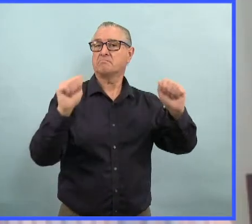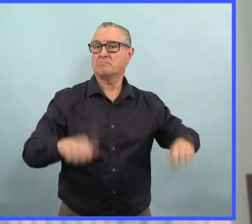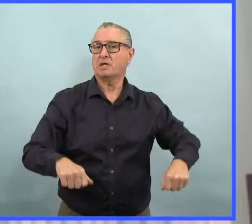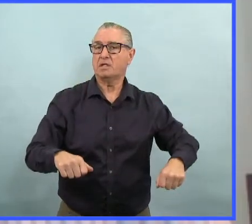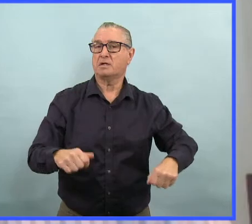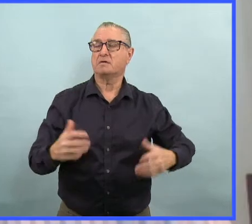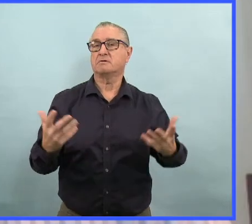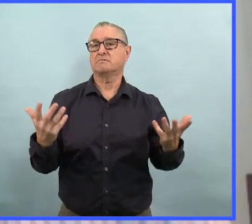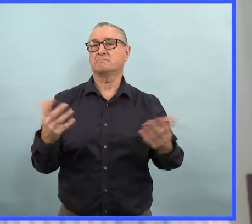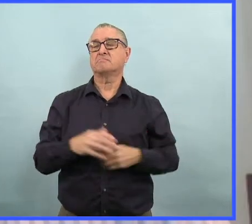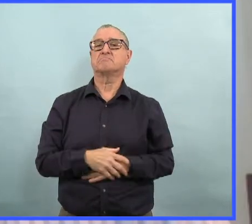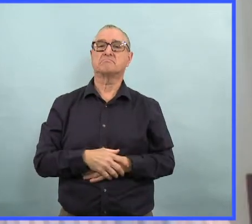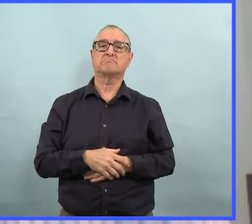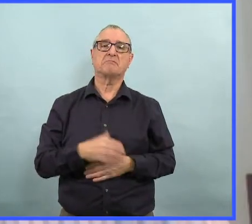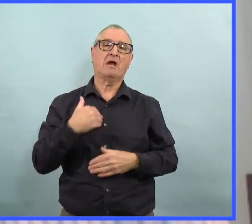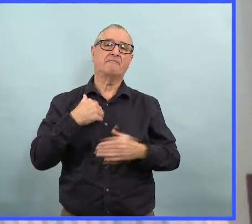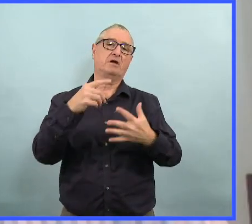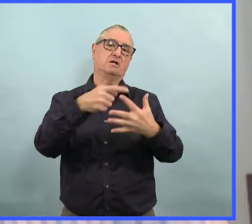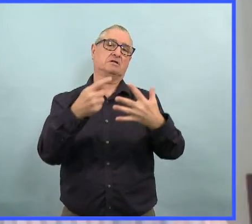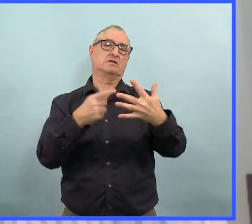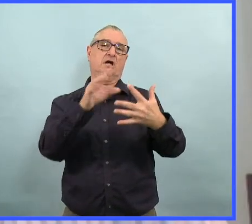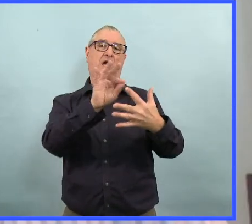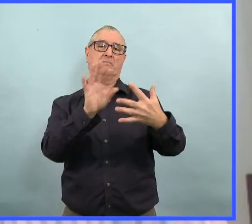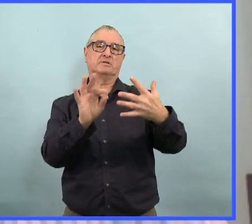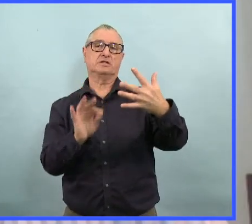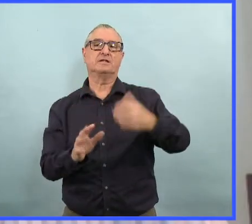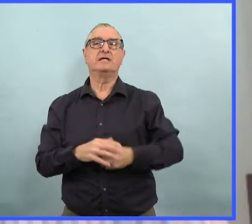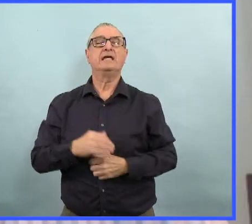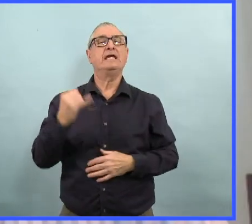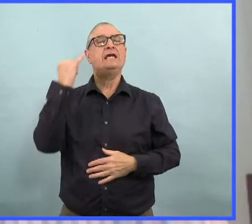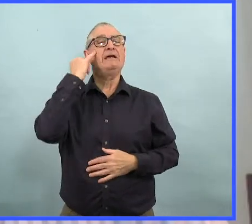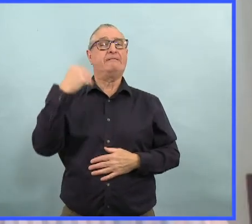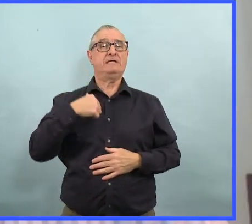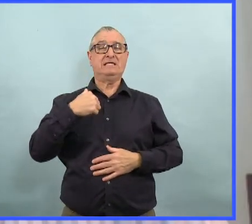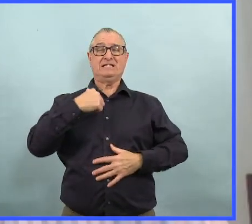someone can pick up your rapid answer test for you if needed as long as you have an appointment